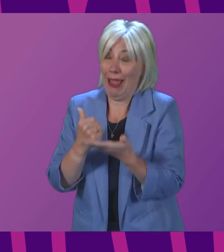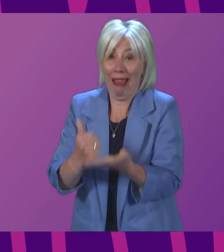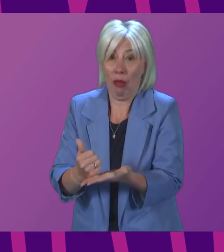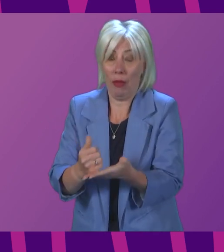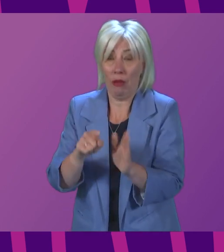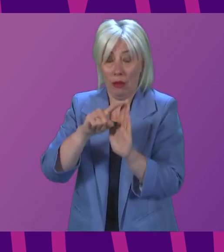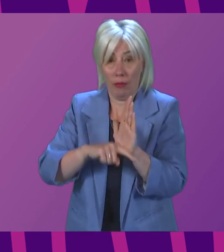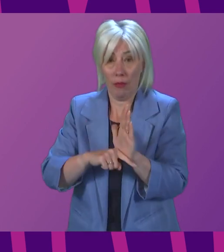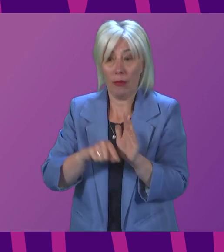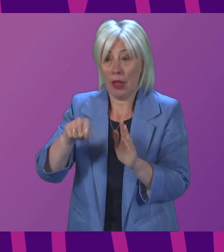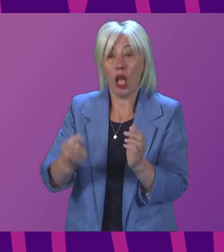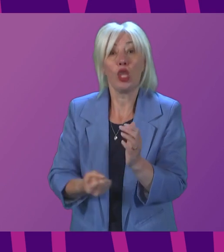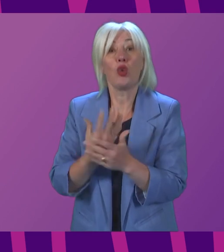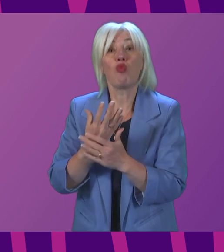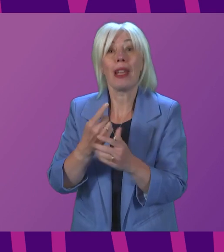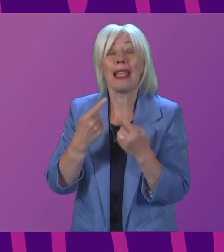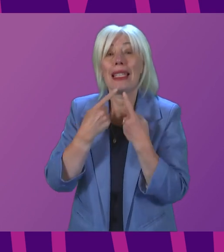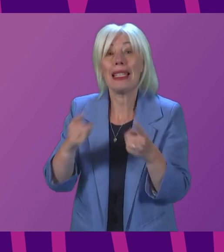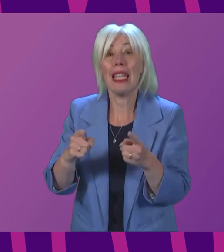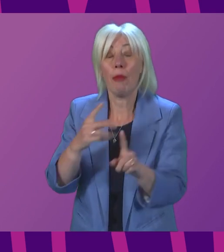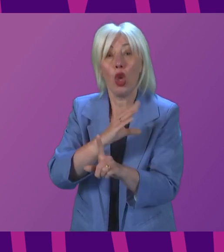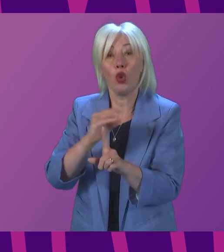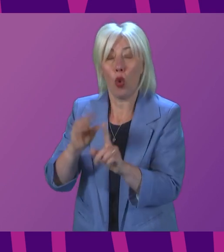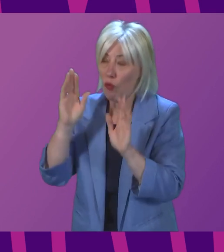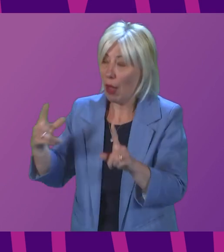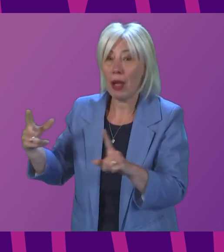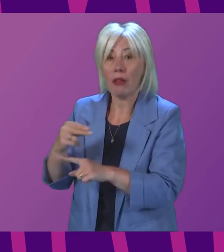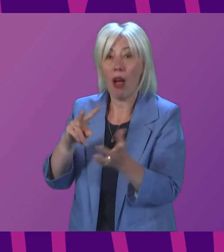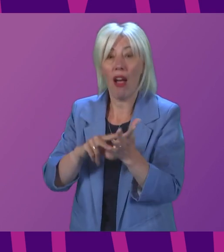Next week, in its spring statement, the Tory Government must cut VAT on fuel bills, scrap